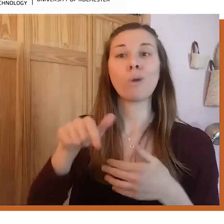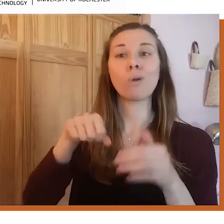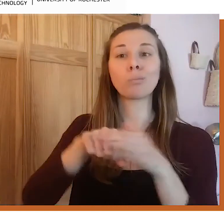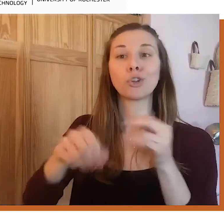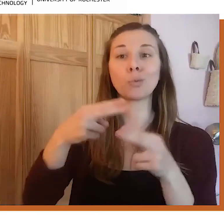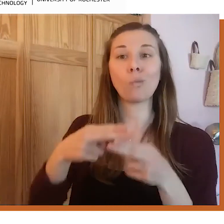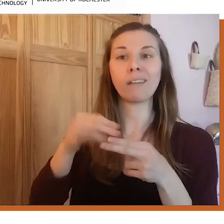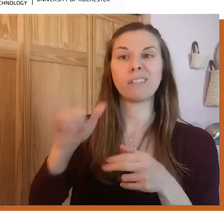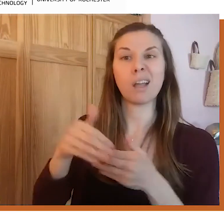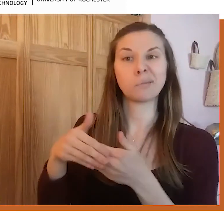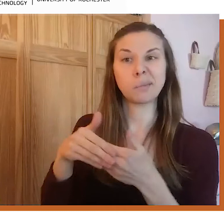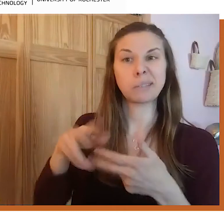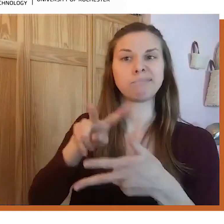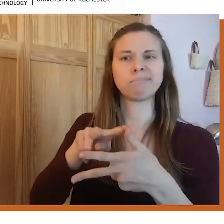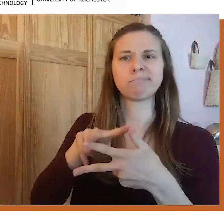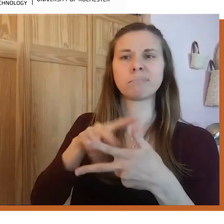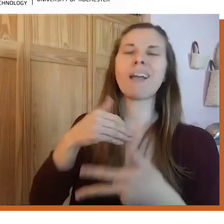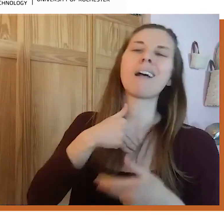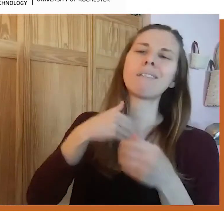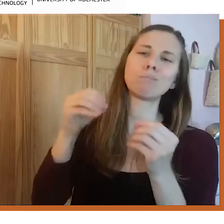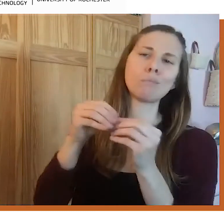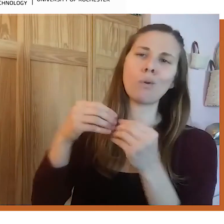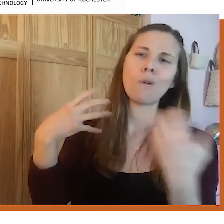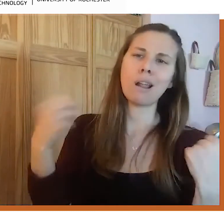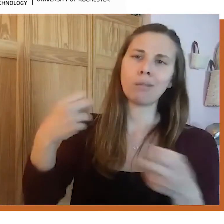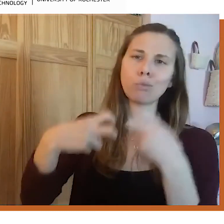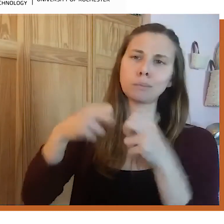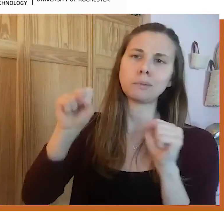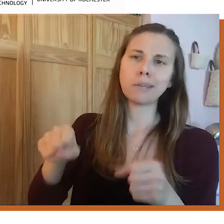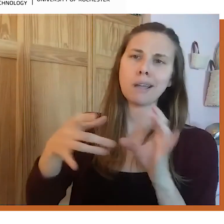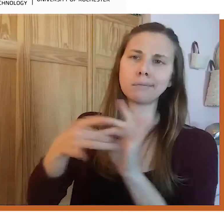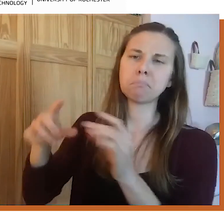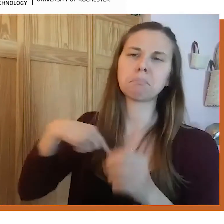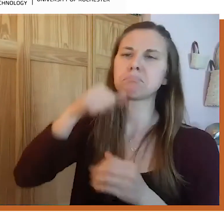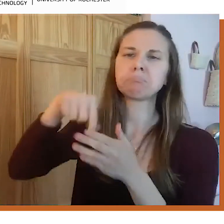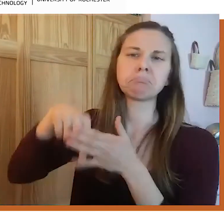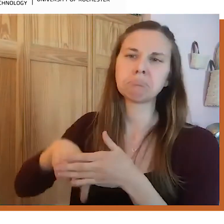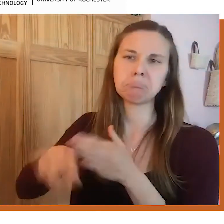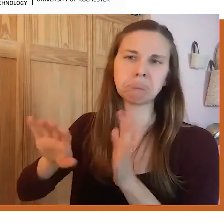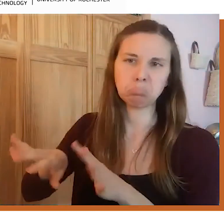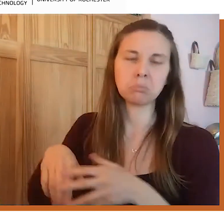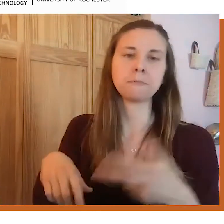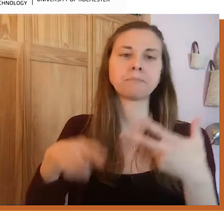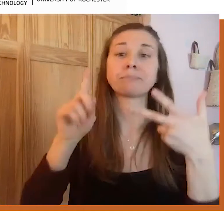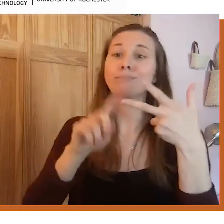Second is a low birth weight, which can lead to other health problems that I won't go into now,